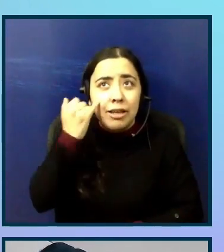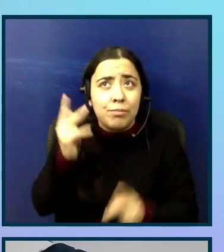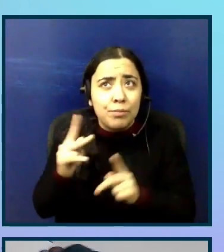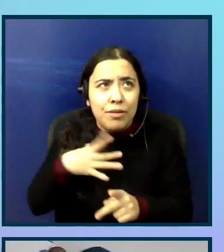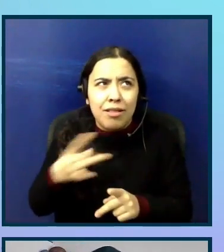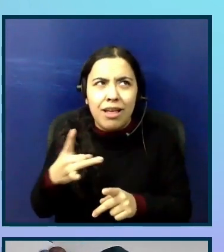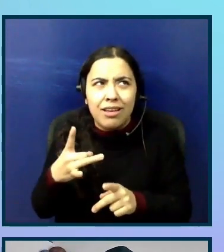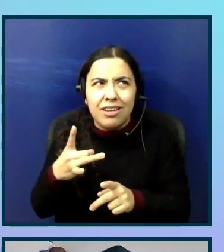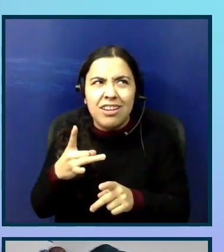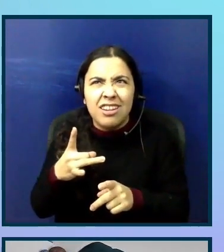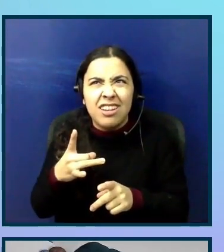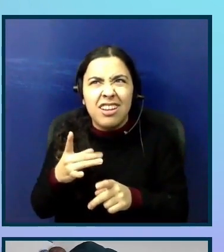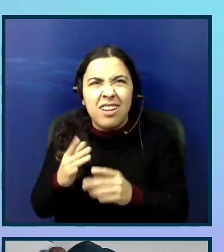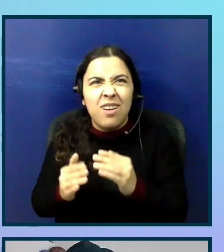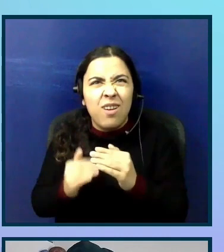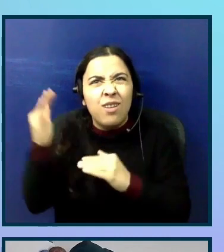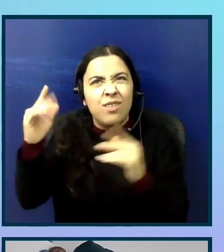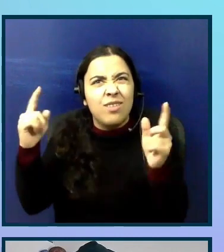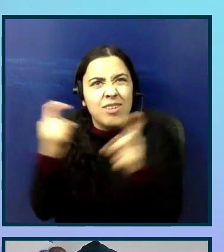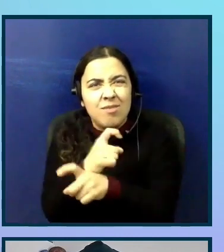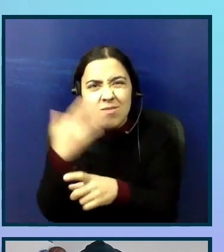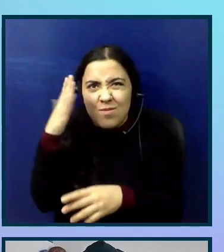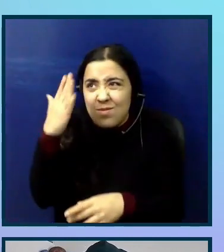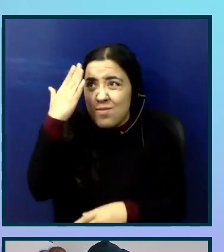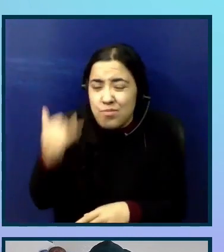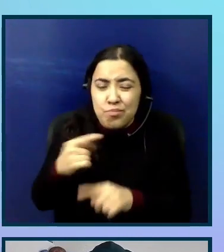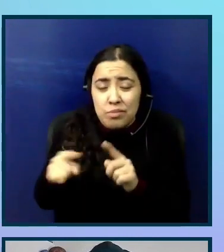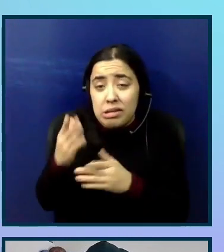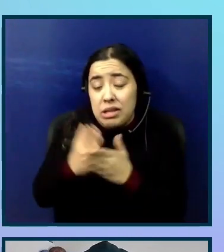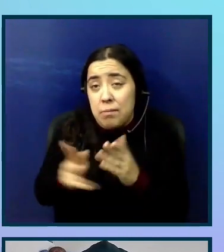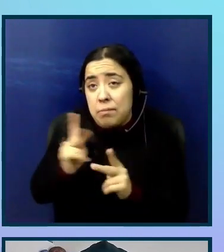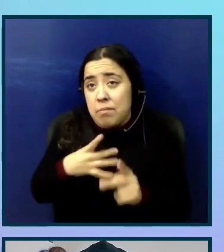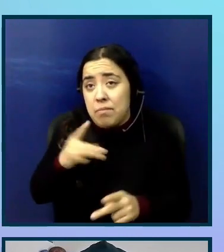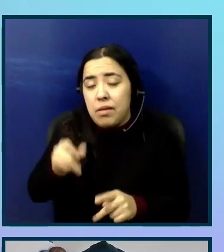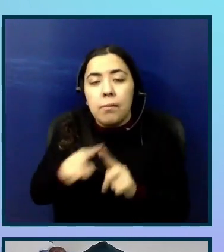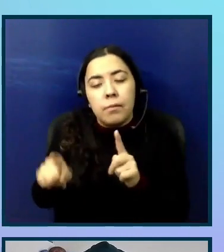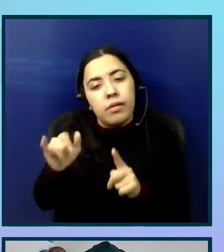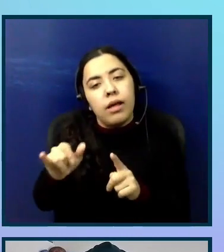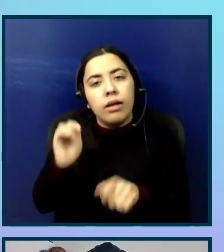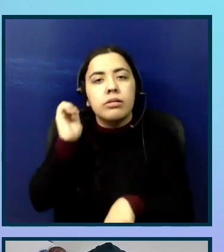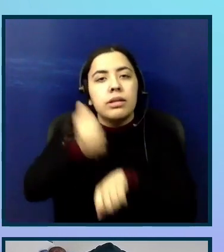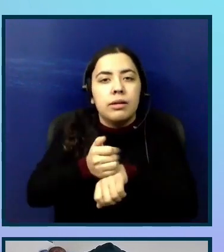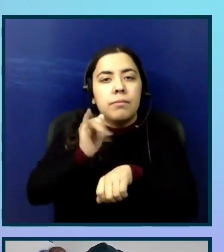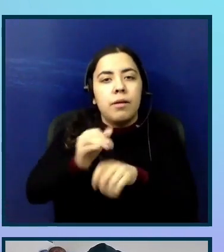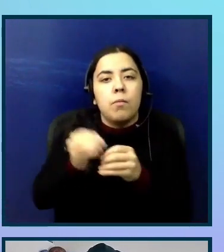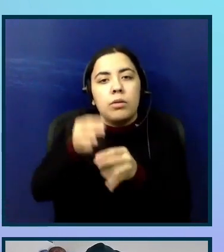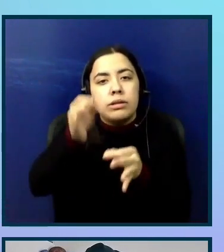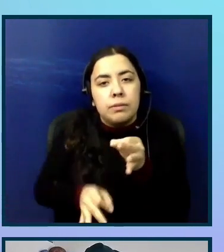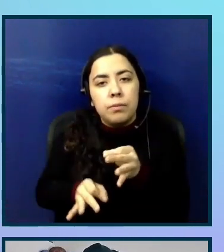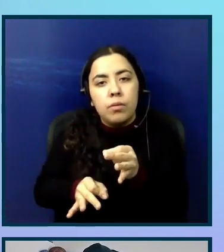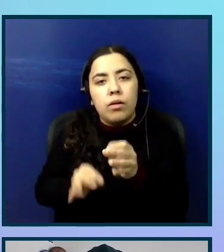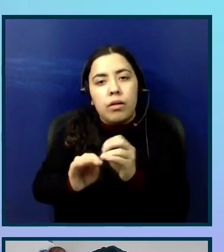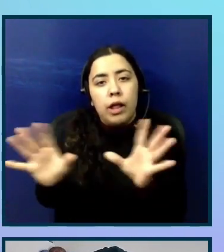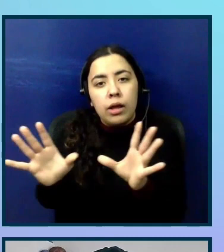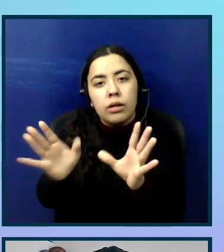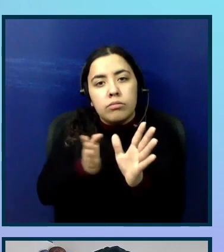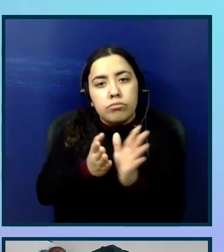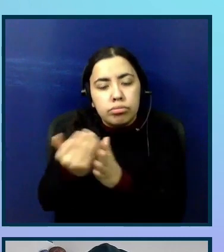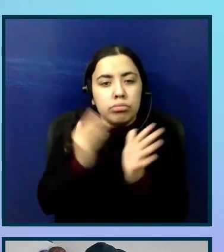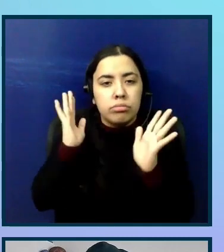and they like over complicate stuff would, but it doesn't force those pieces, right? And again, the other piece, it helps development teams